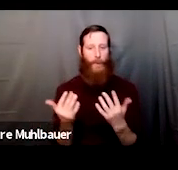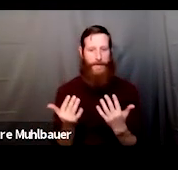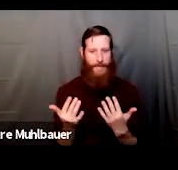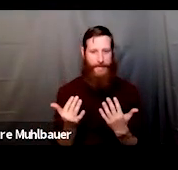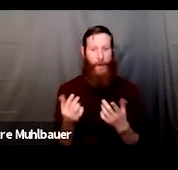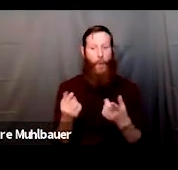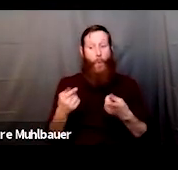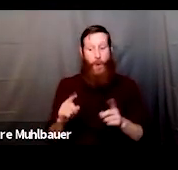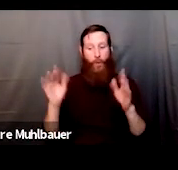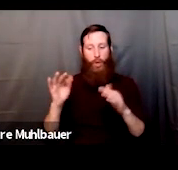while the snow pack is repairing itself.